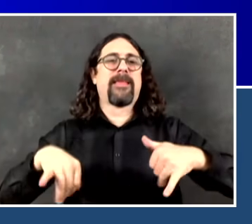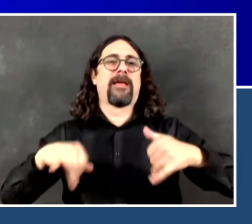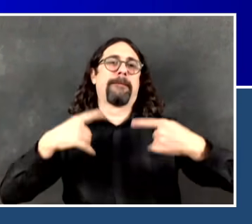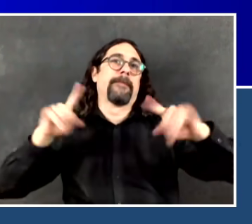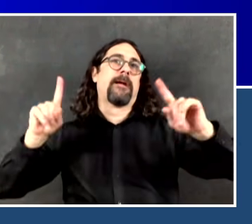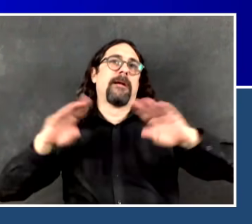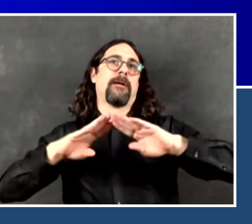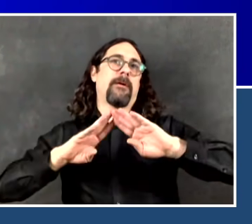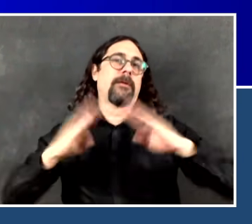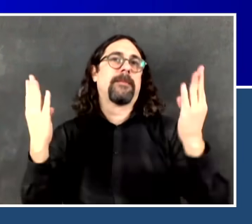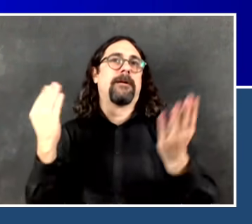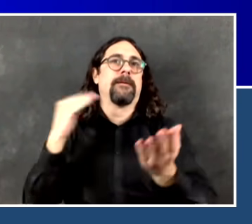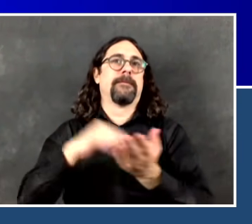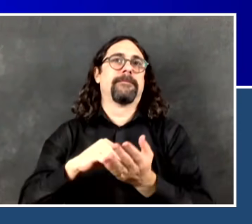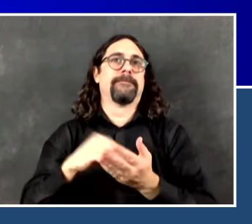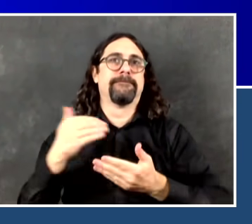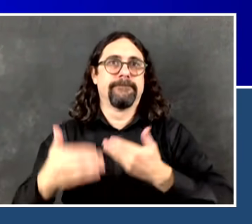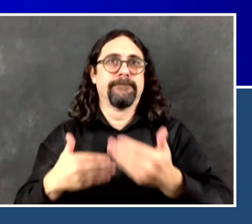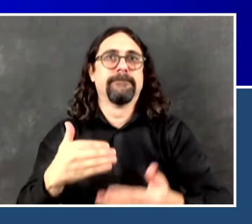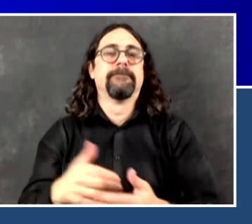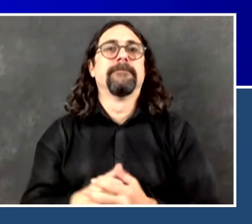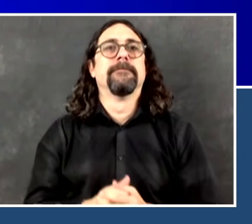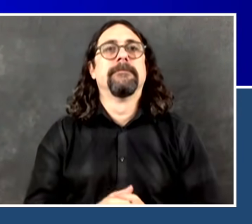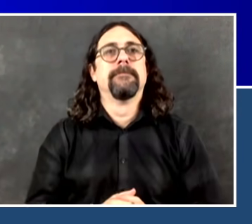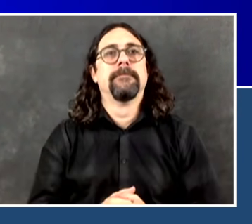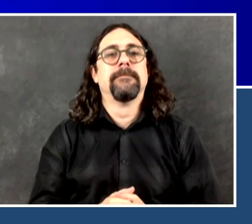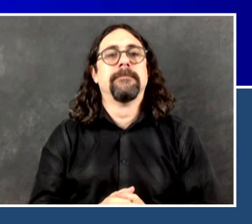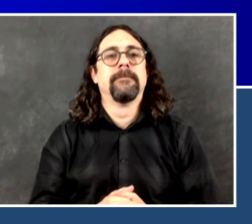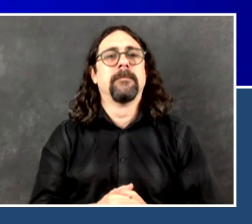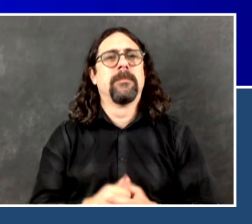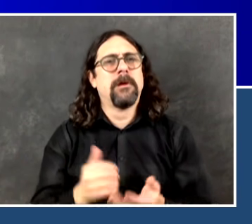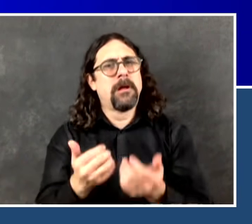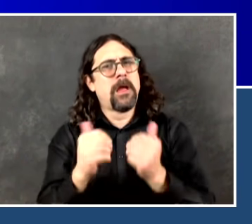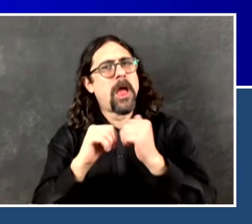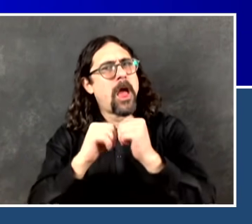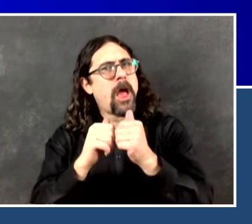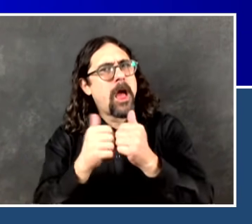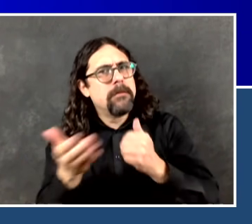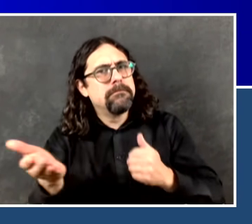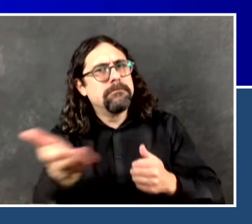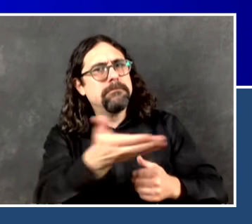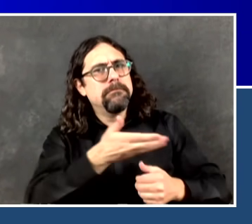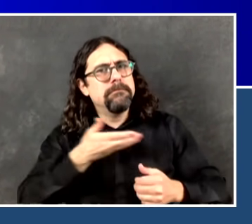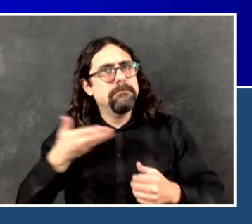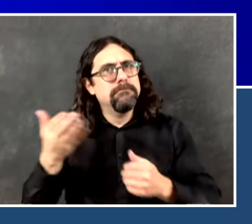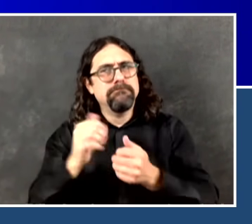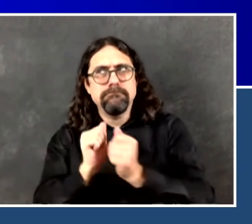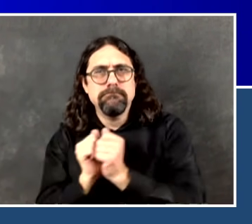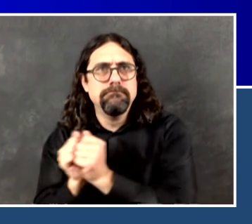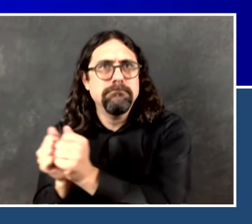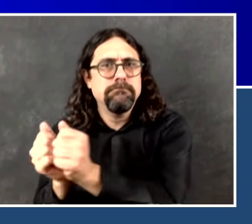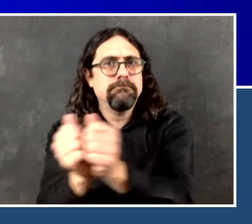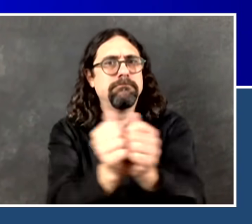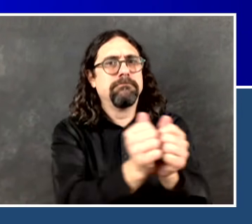WHE.N HOW? HOW DO WE RESTART? THERE SO MANY QUESTIONS AND THE PEOPLE THAT WE'RE GOING TO BRING TOGETHER ARE GOIN TGOE HLP US